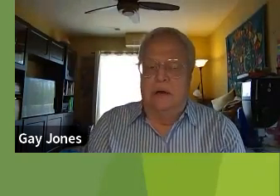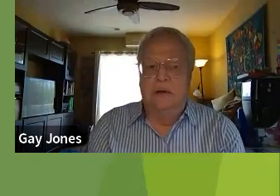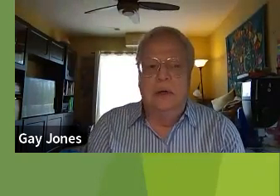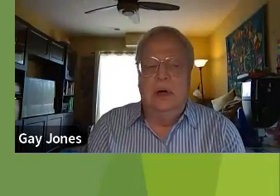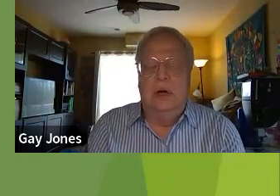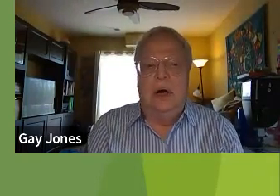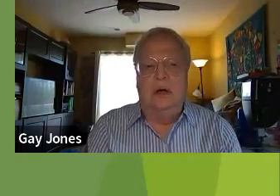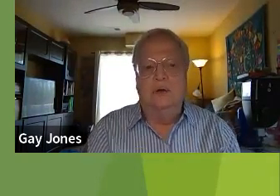Act.